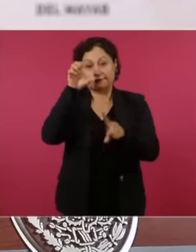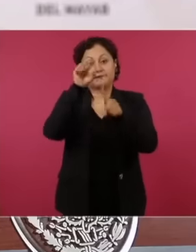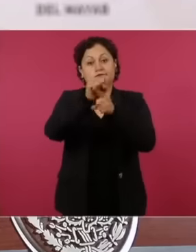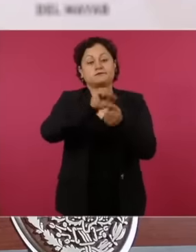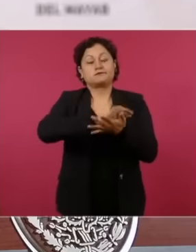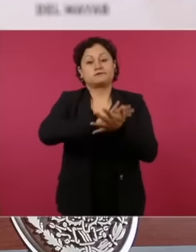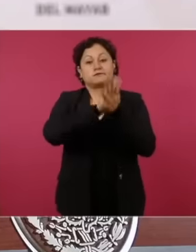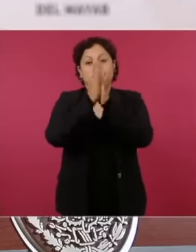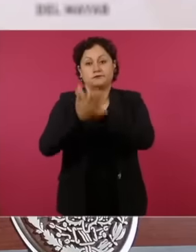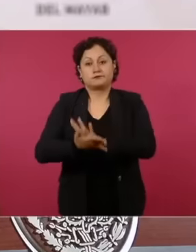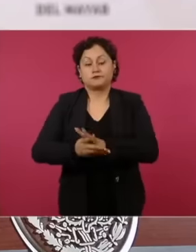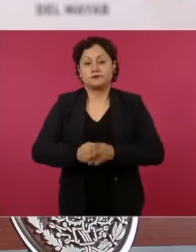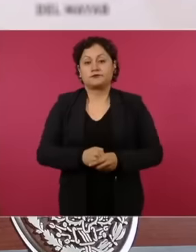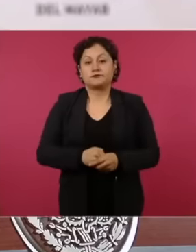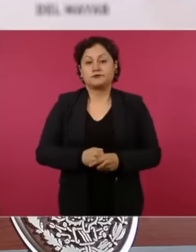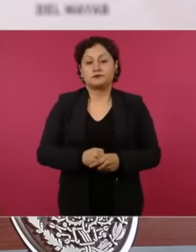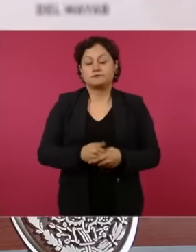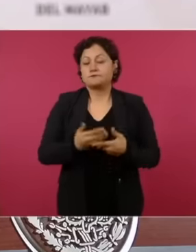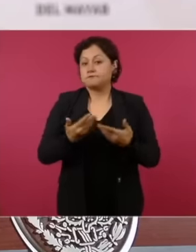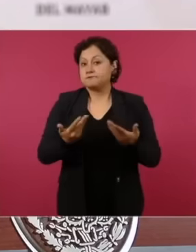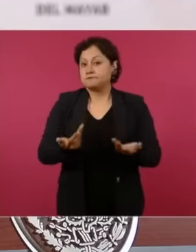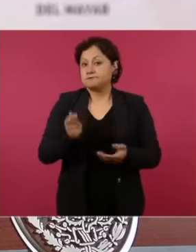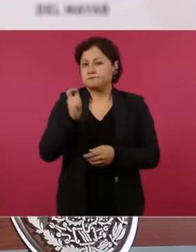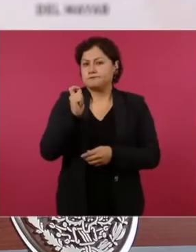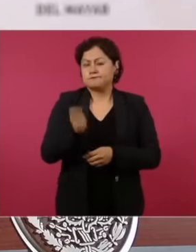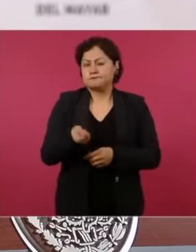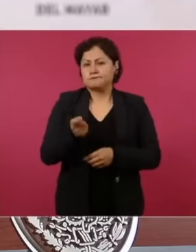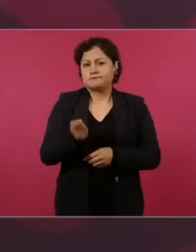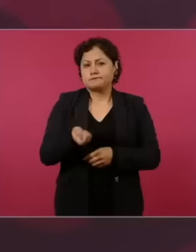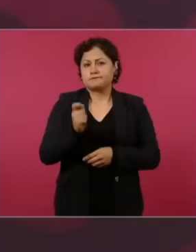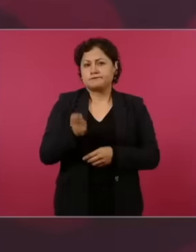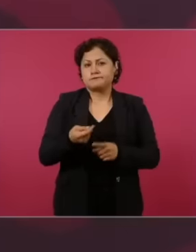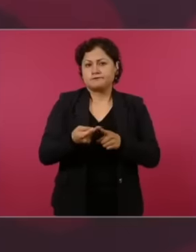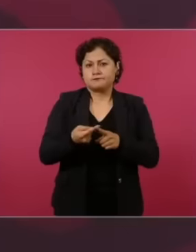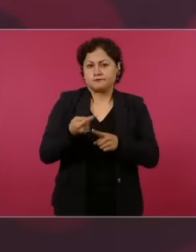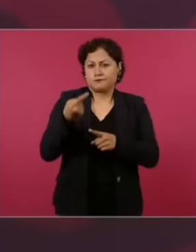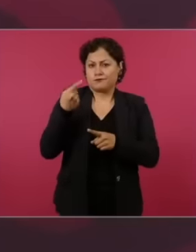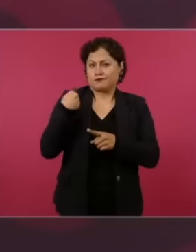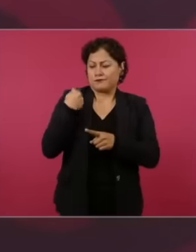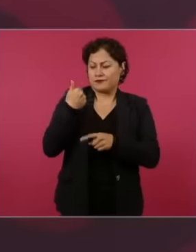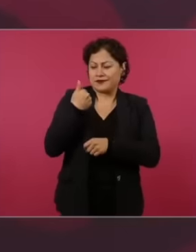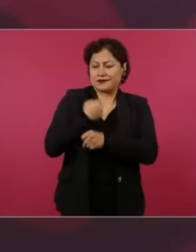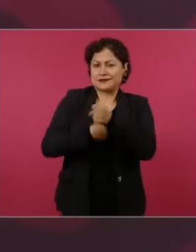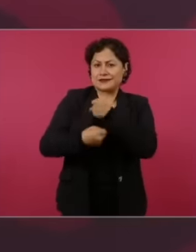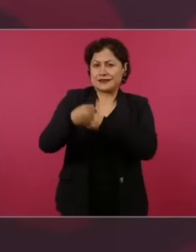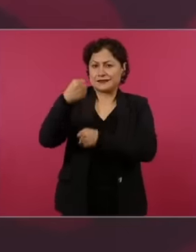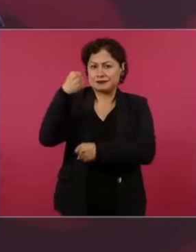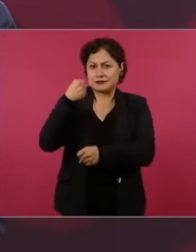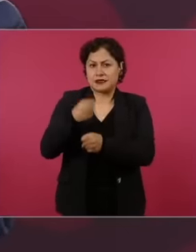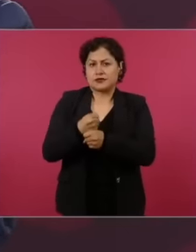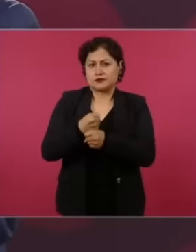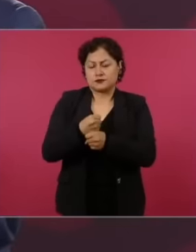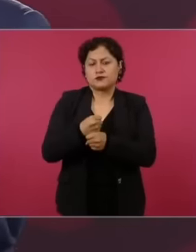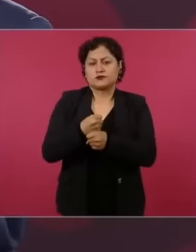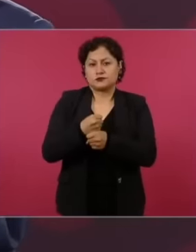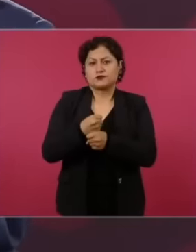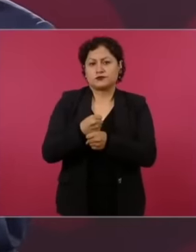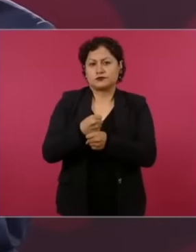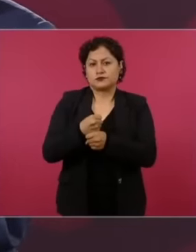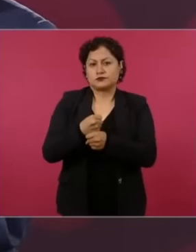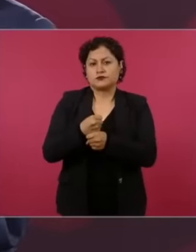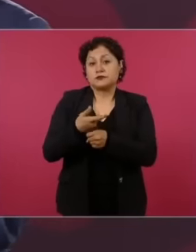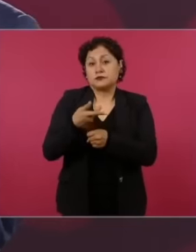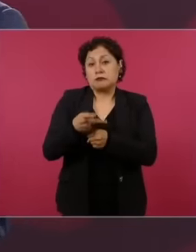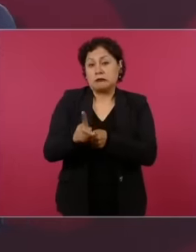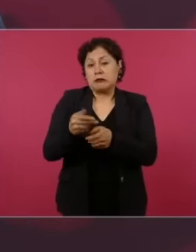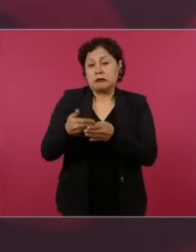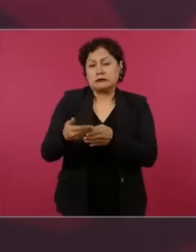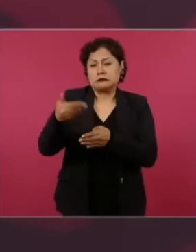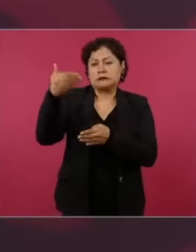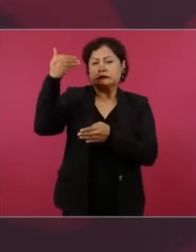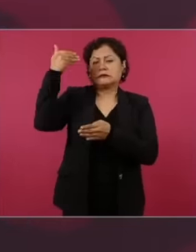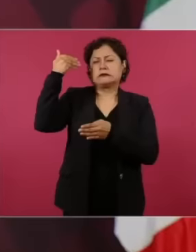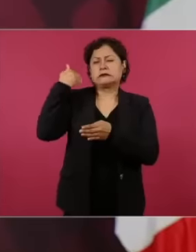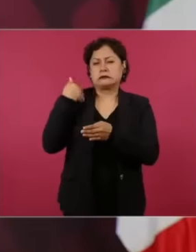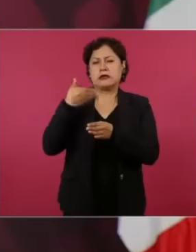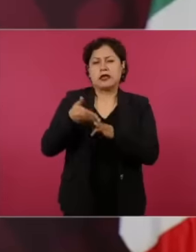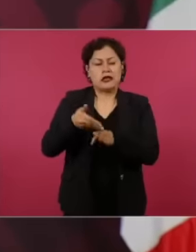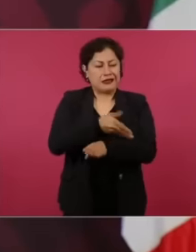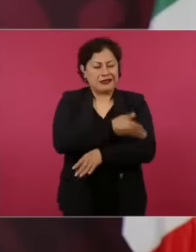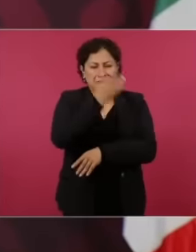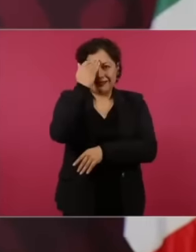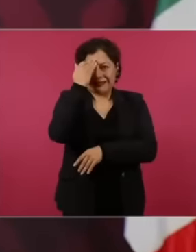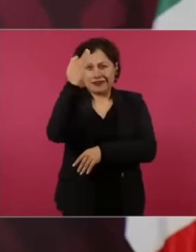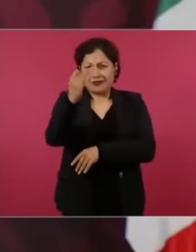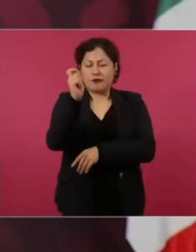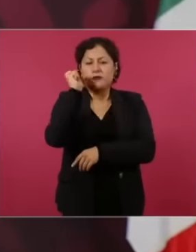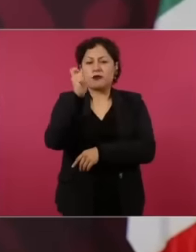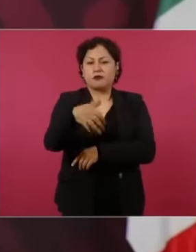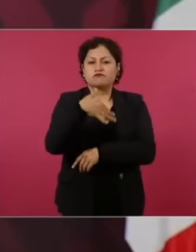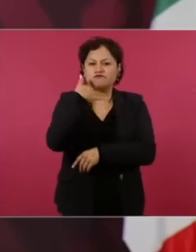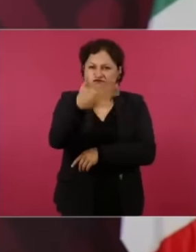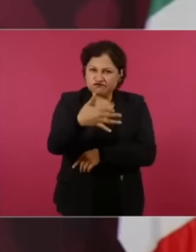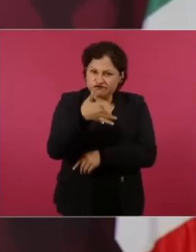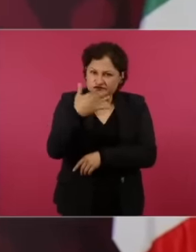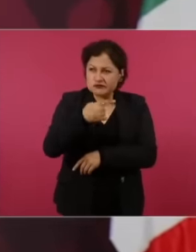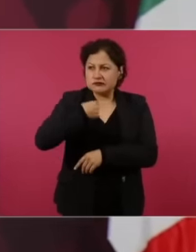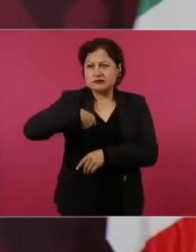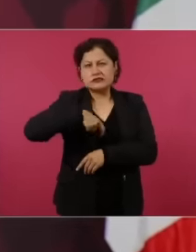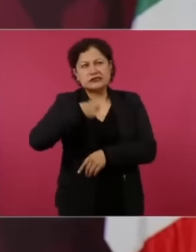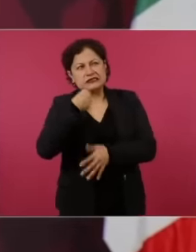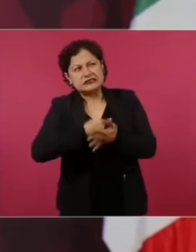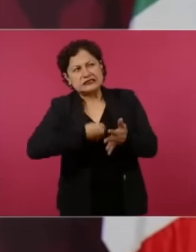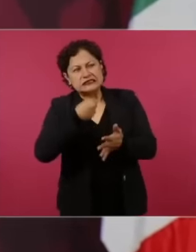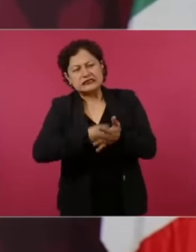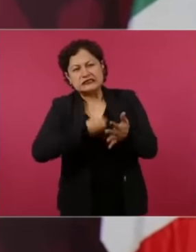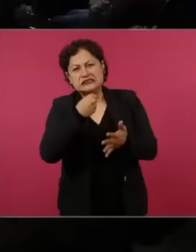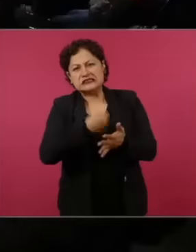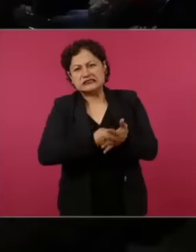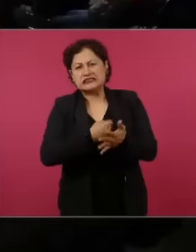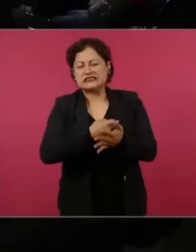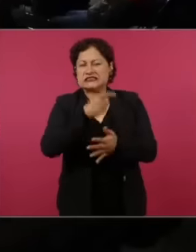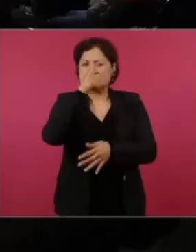. Years after fraud and several attempts, the